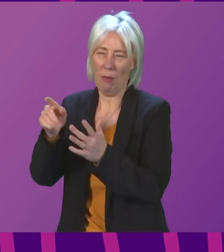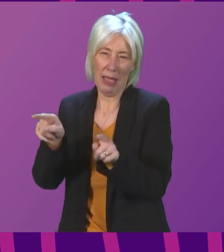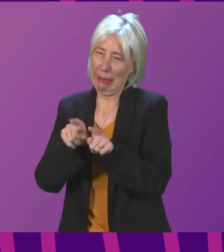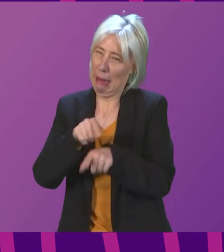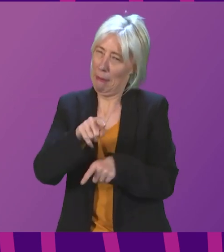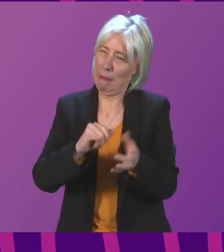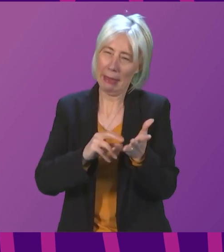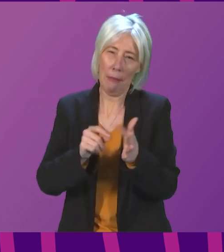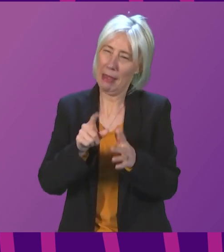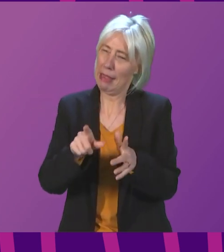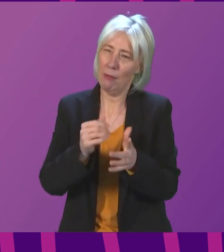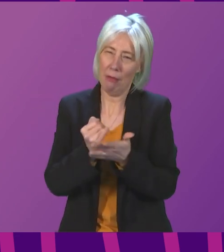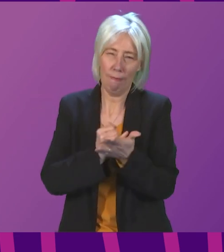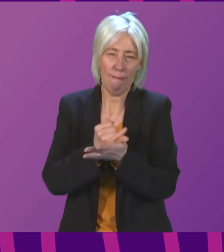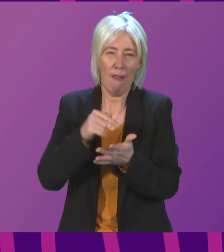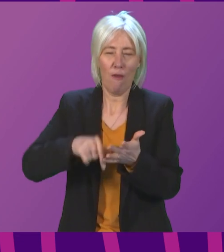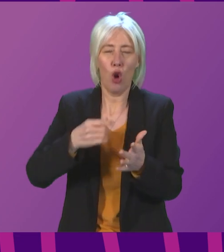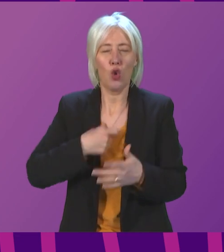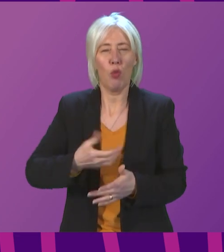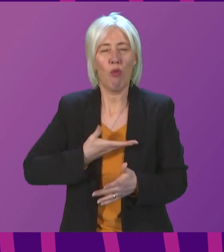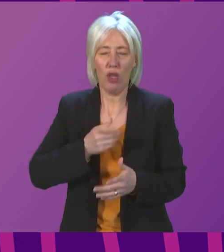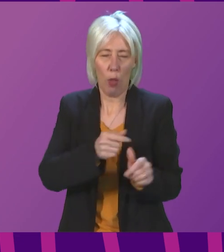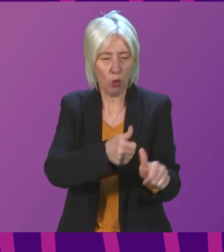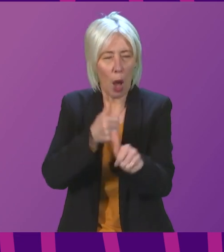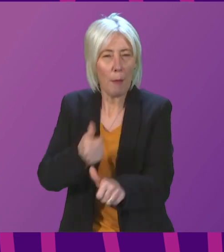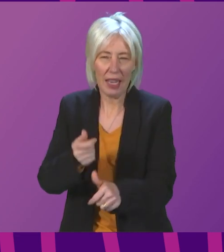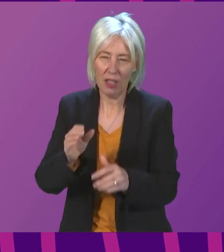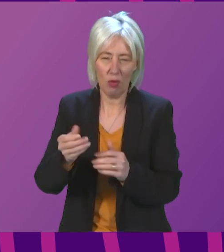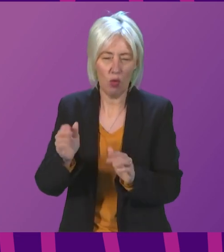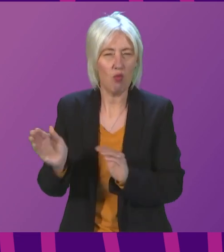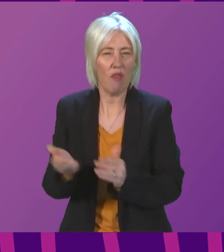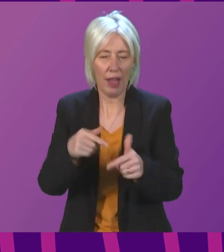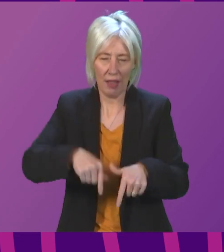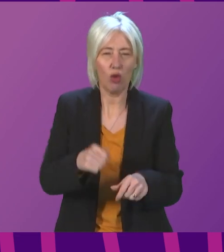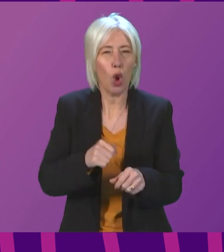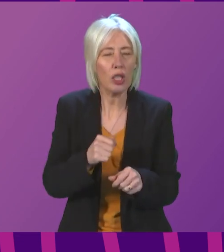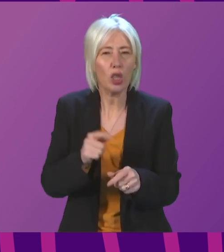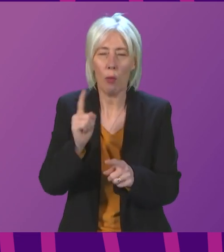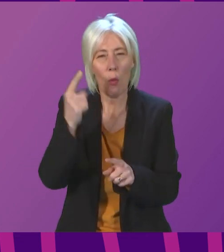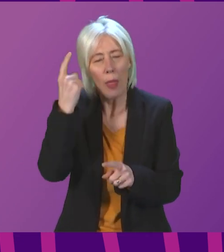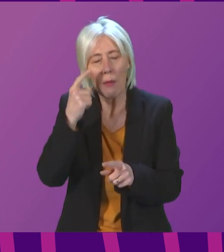It is about the Scottish supply chain, Scottish companies and Scottish jobs.